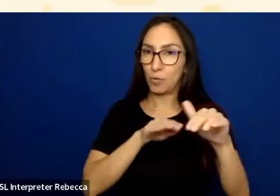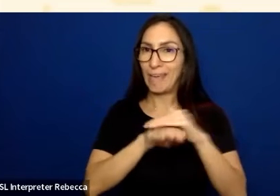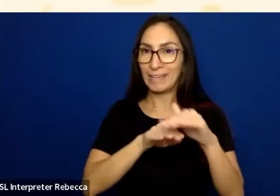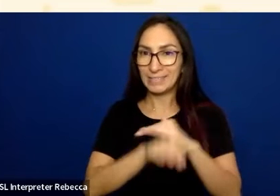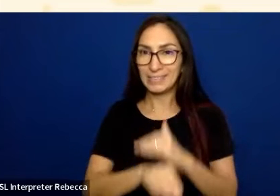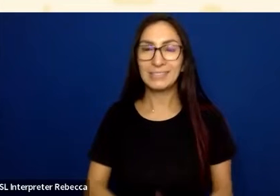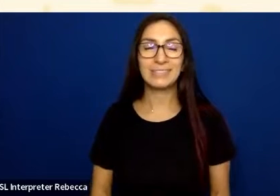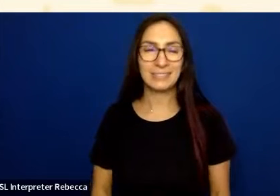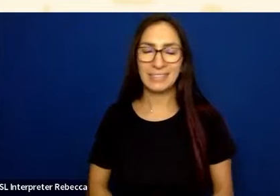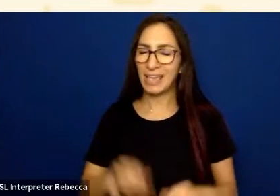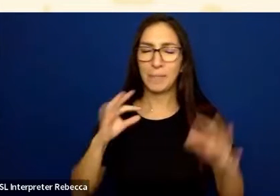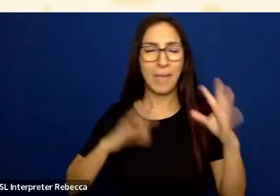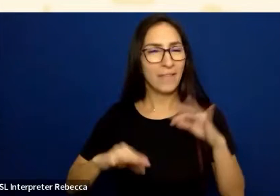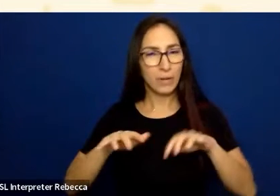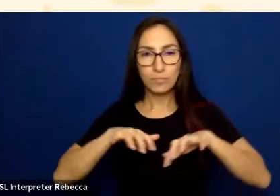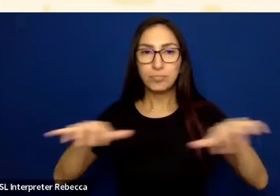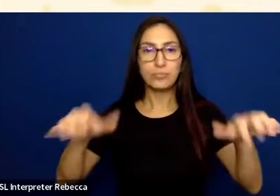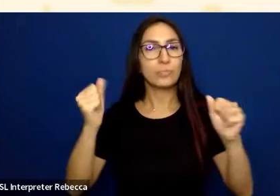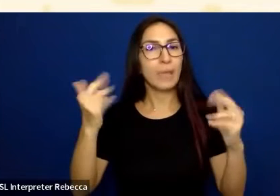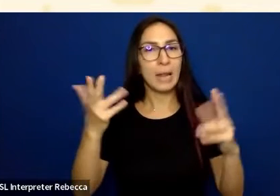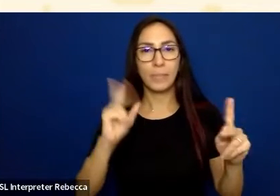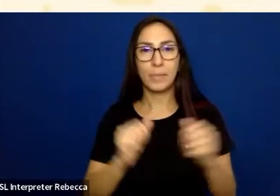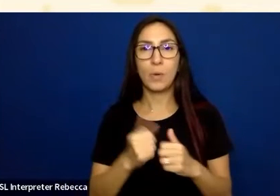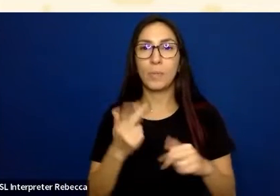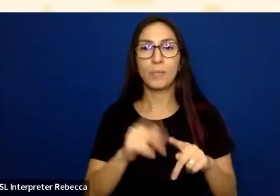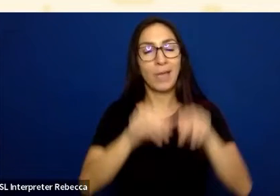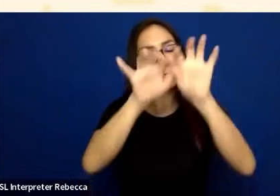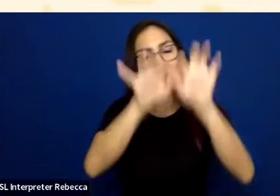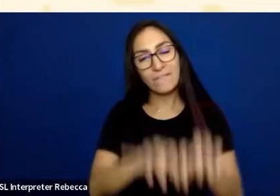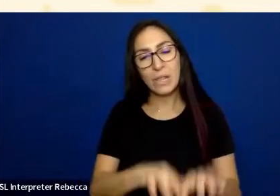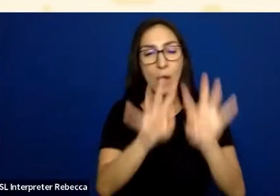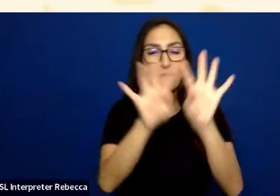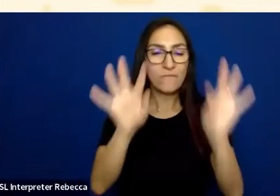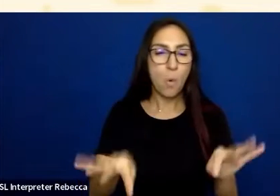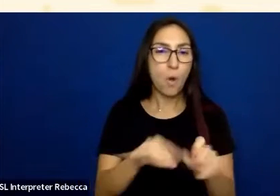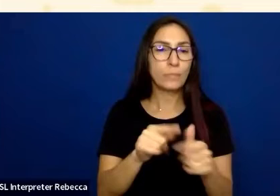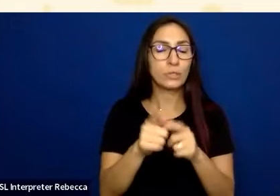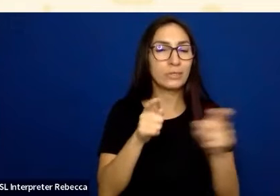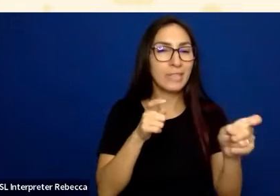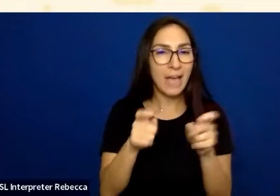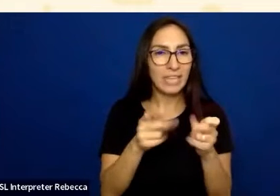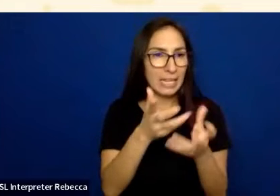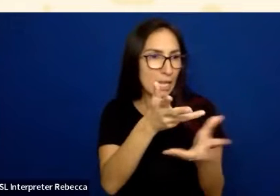People would fill up forms using a keyboard, navigate and interact with elements using a keyboard.